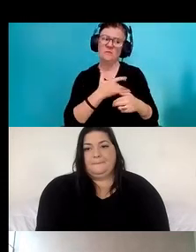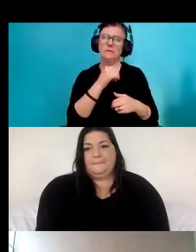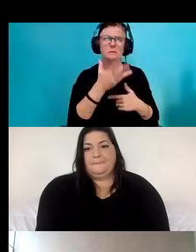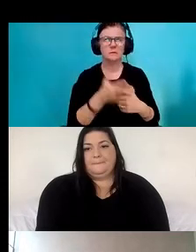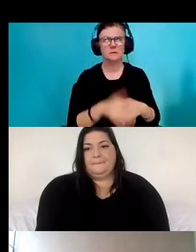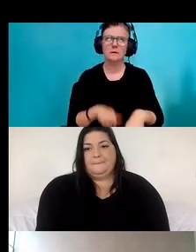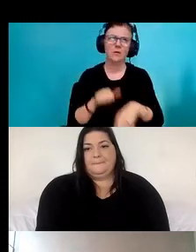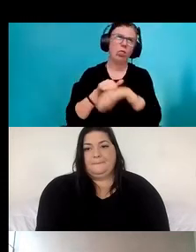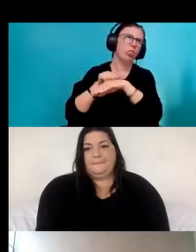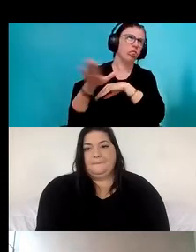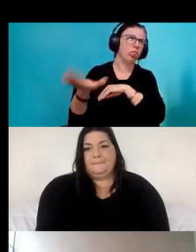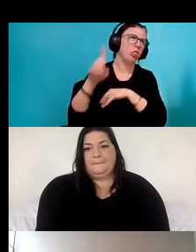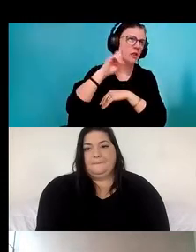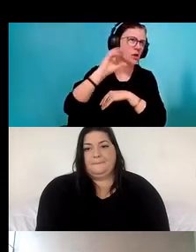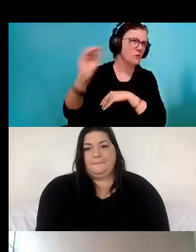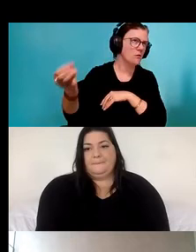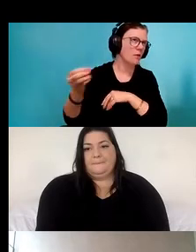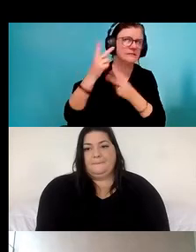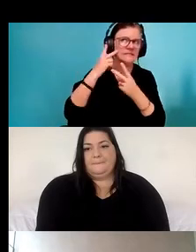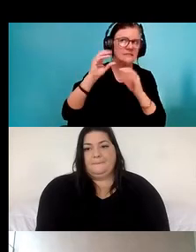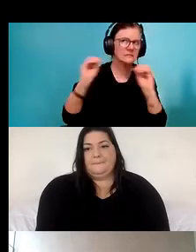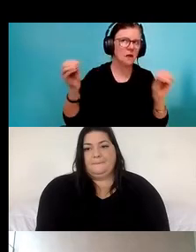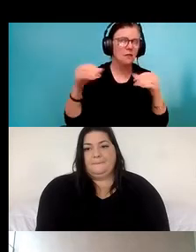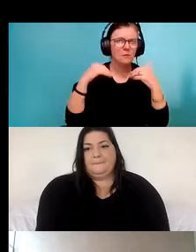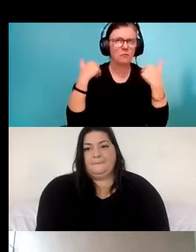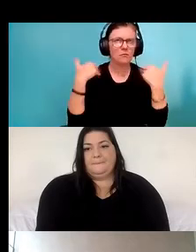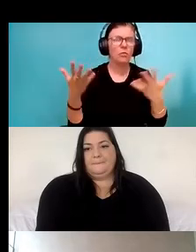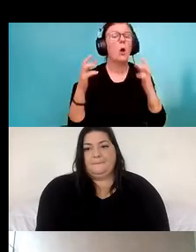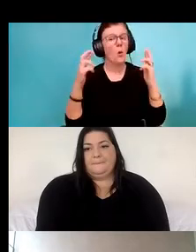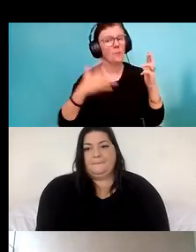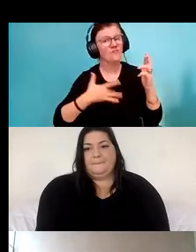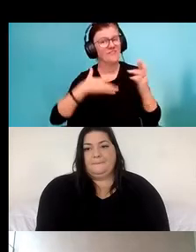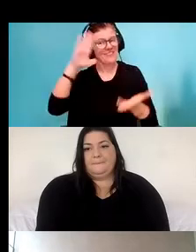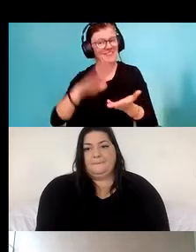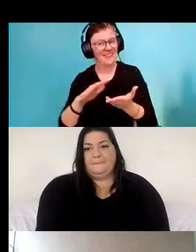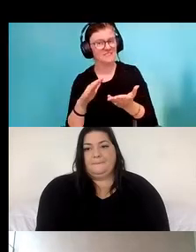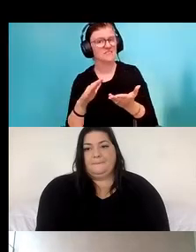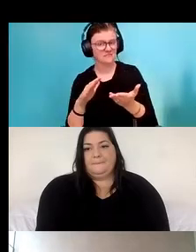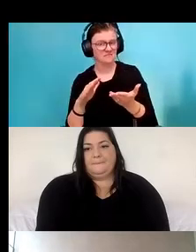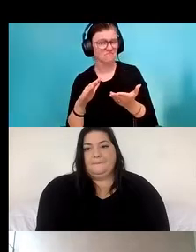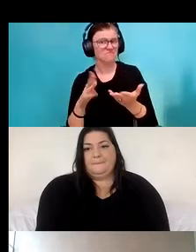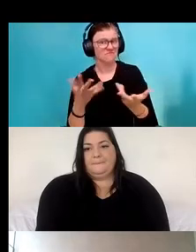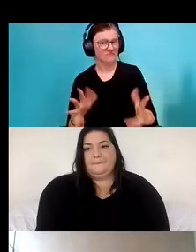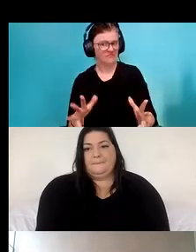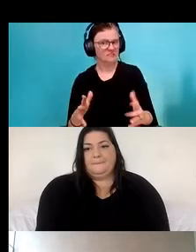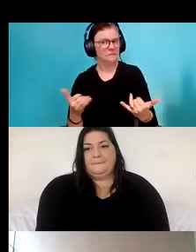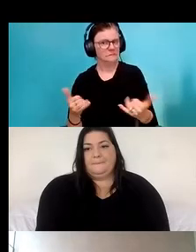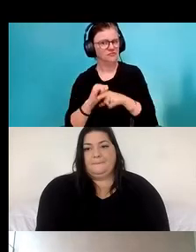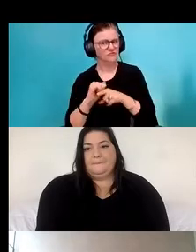anymore after this webinar. Because we're hoping to let you know a few of the ways